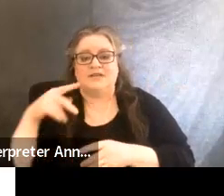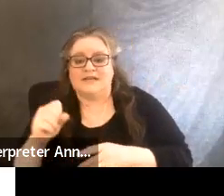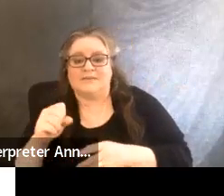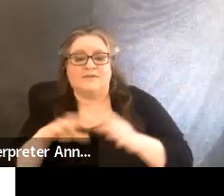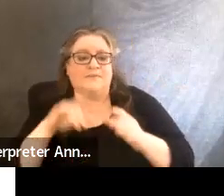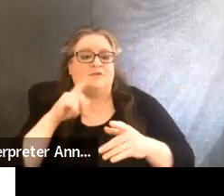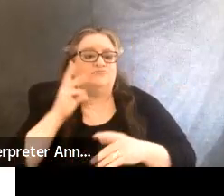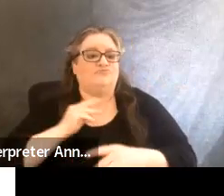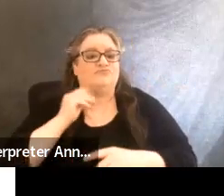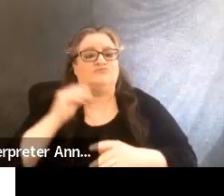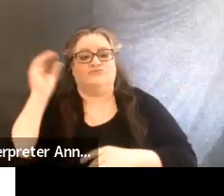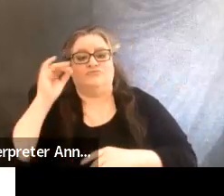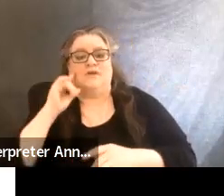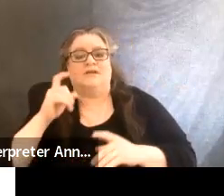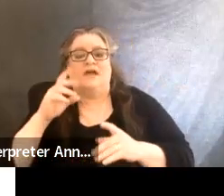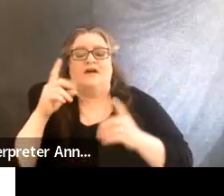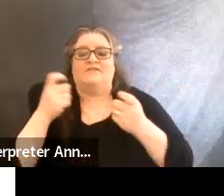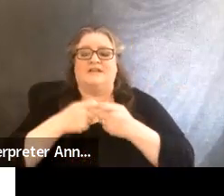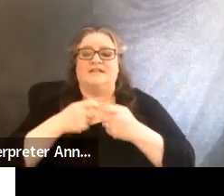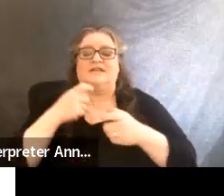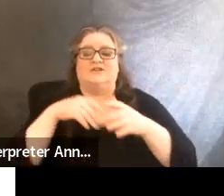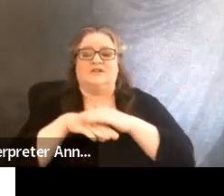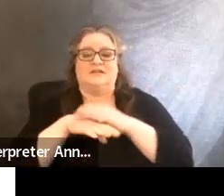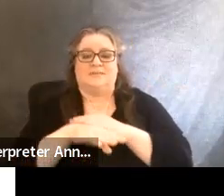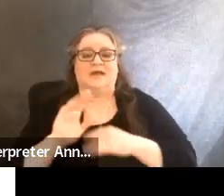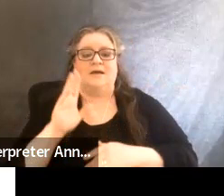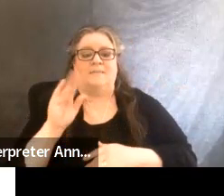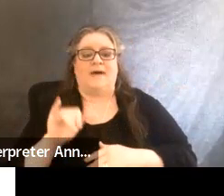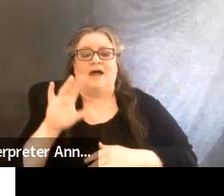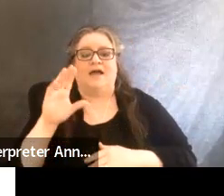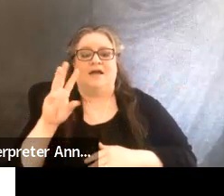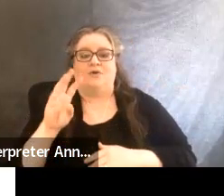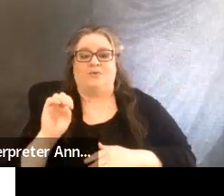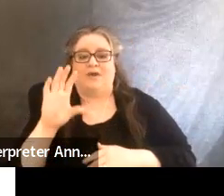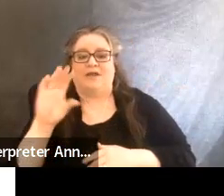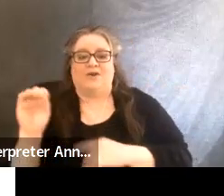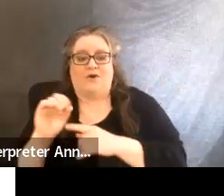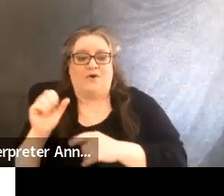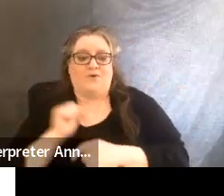and opinions of Digital Accessibility by WeCo's staff and Desert Wing Desing staff